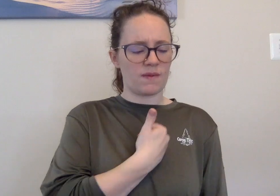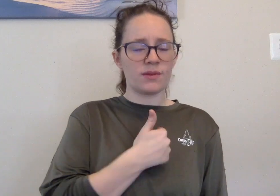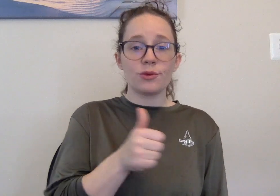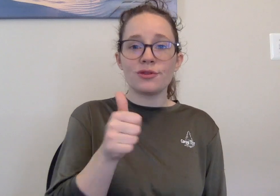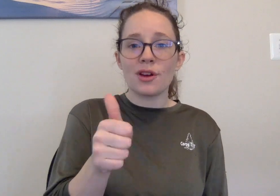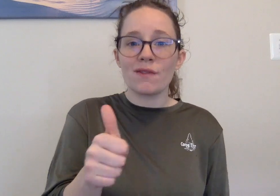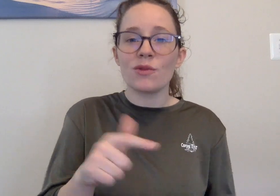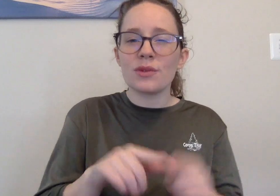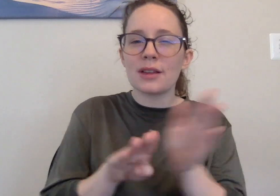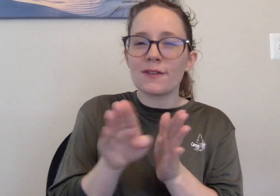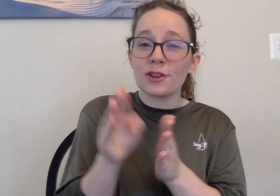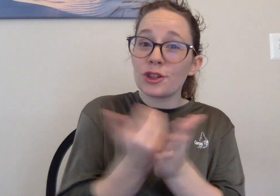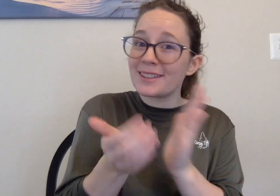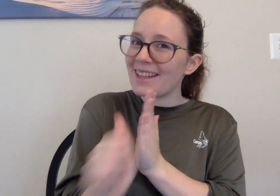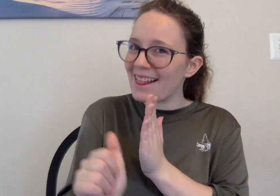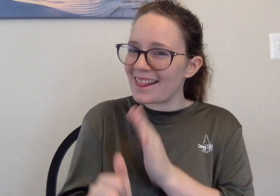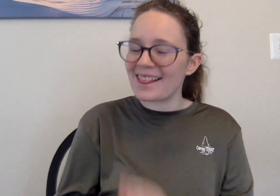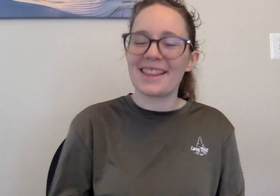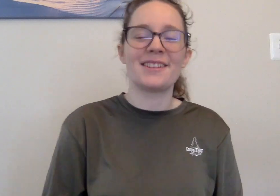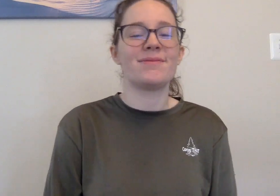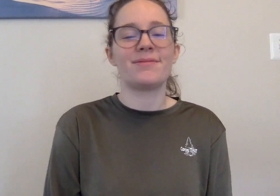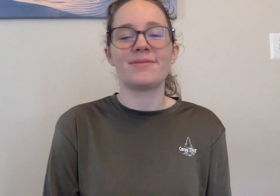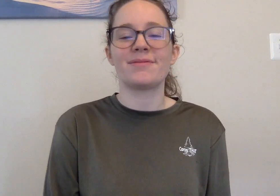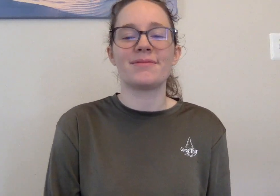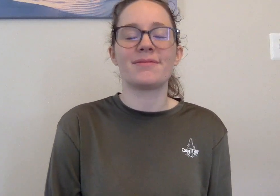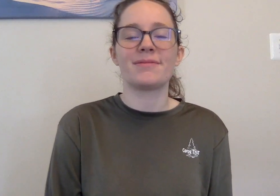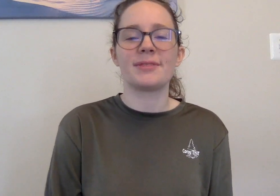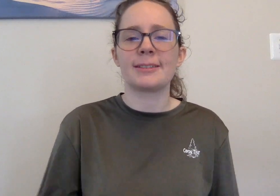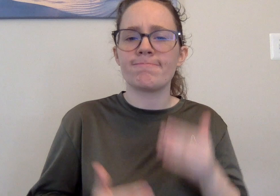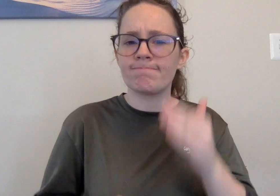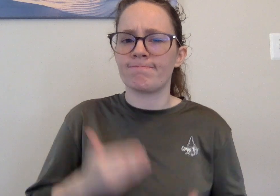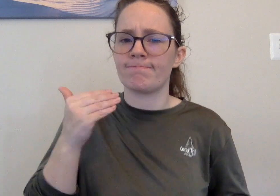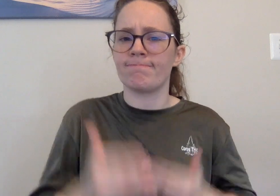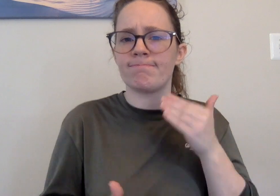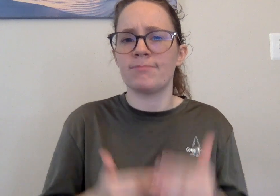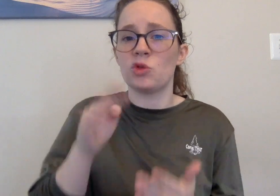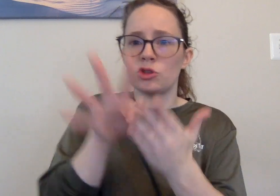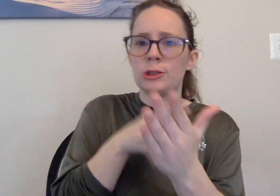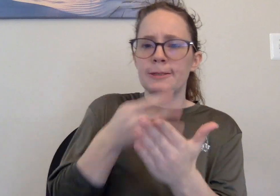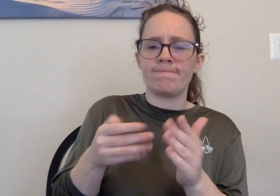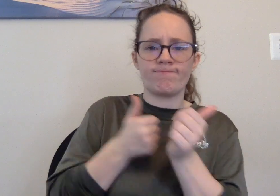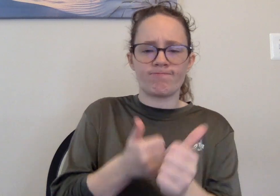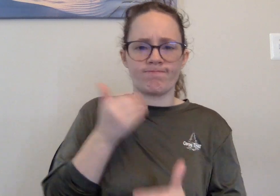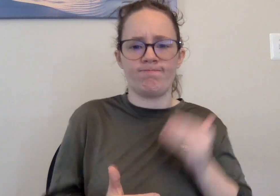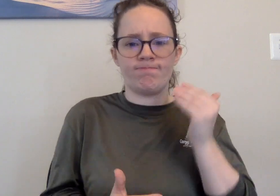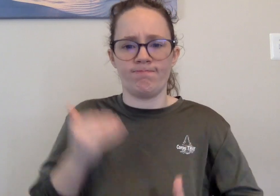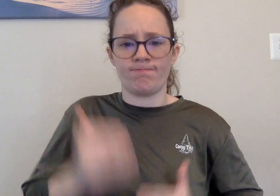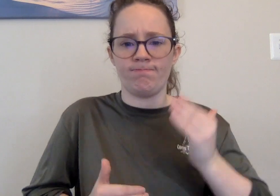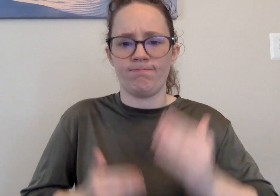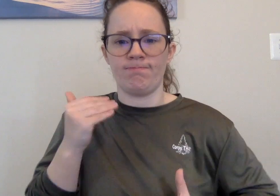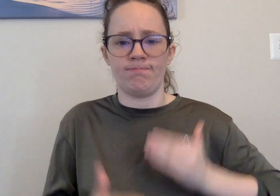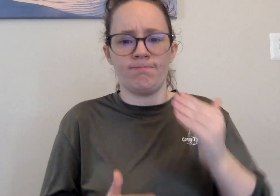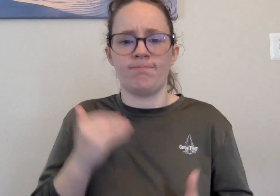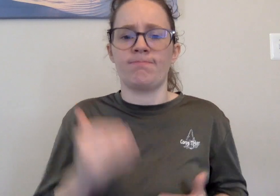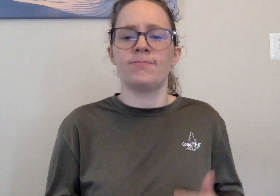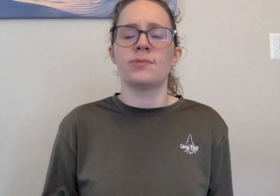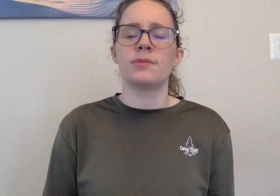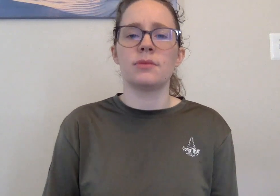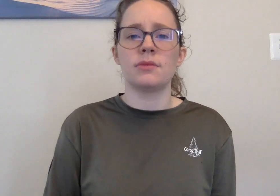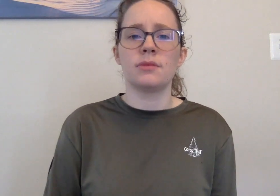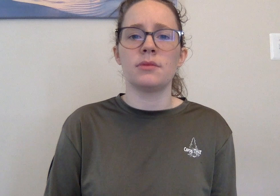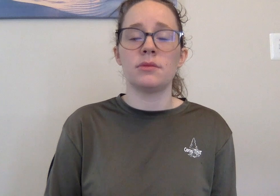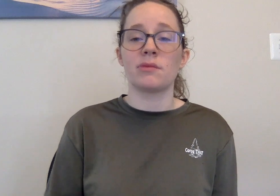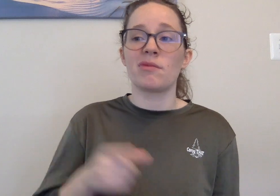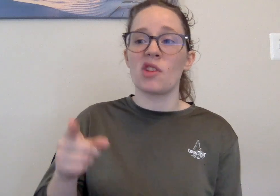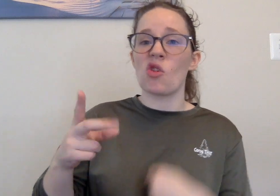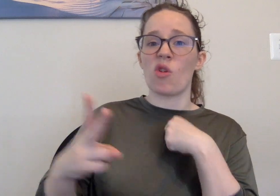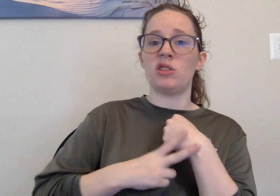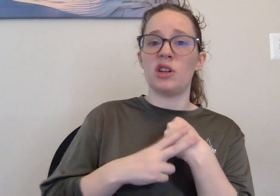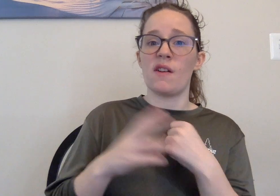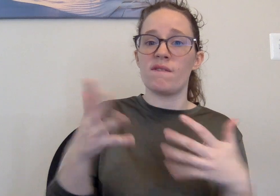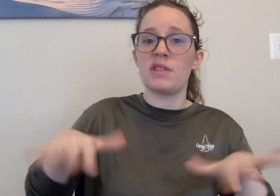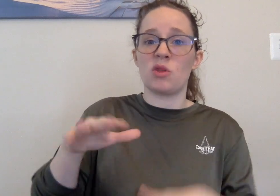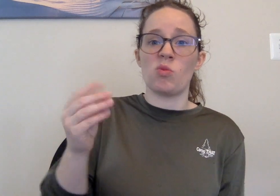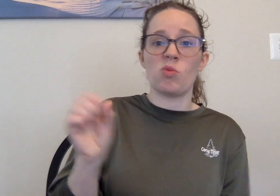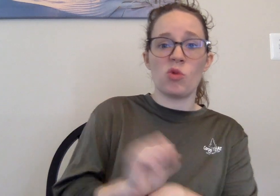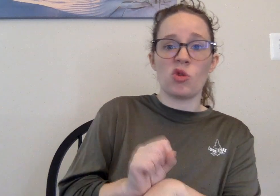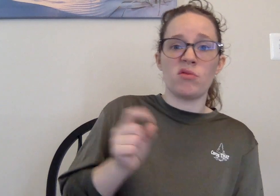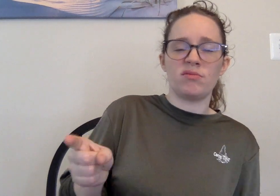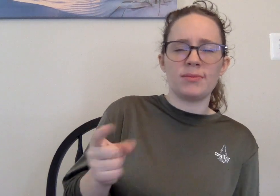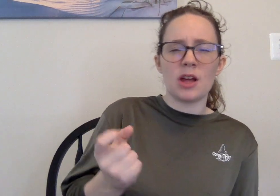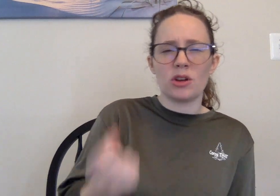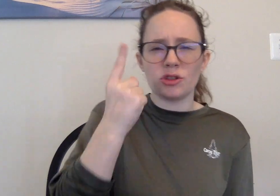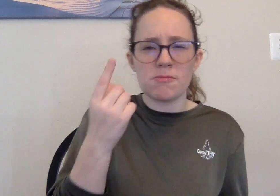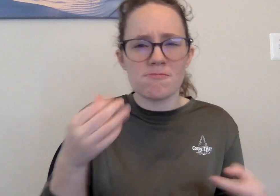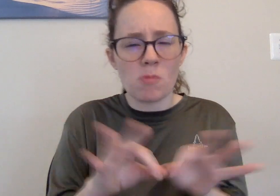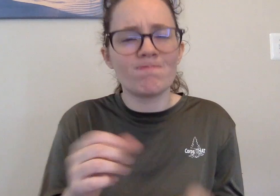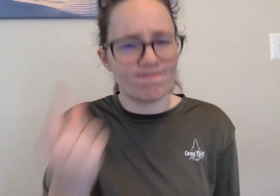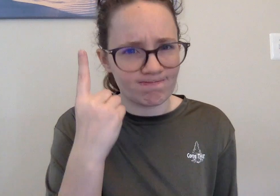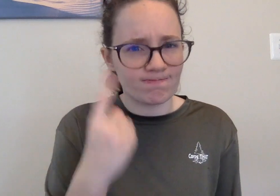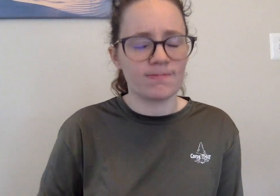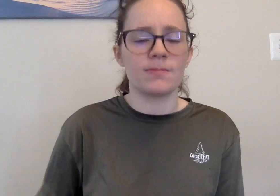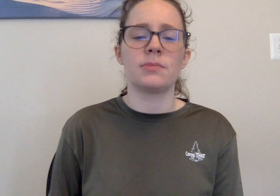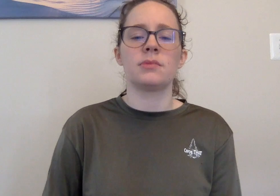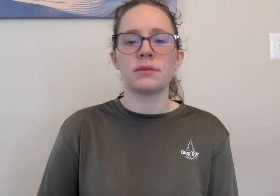push yourself to develop new skills, follow a timely manner with the daily schedule and understand the importance of conservation fieldwork